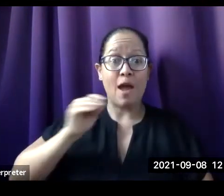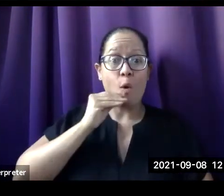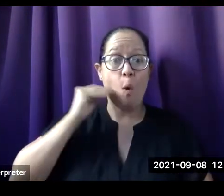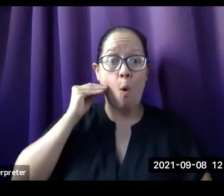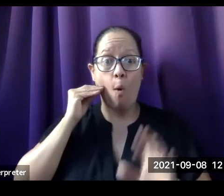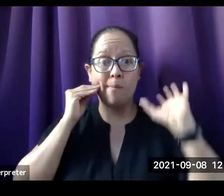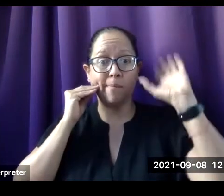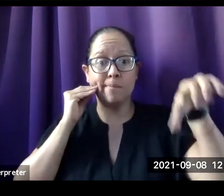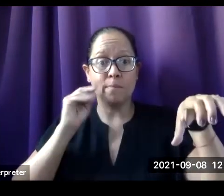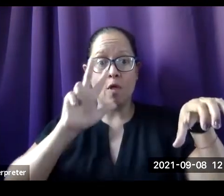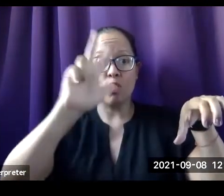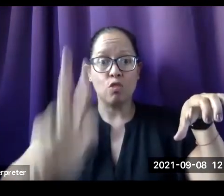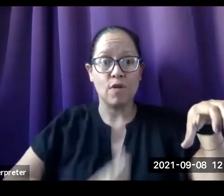to get a second shot.